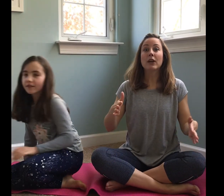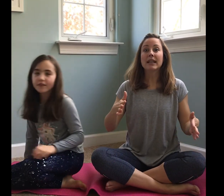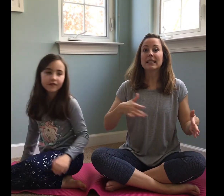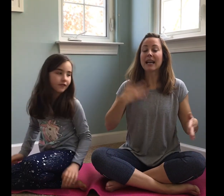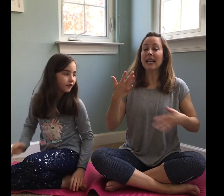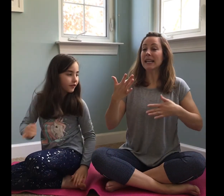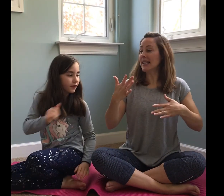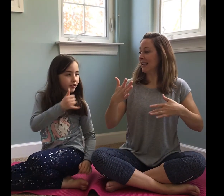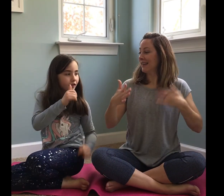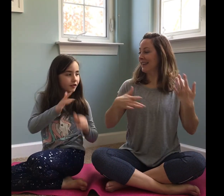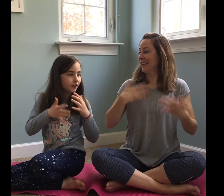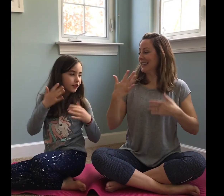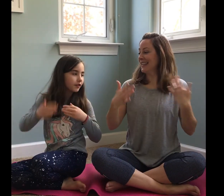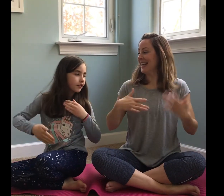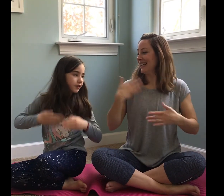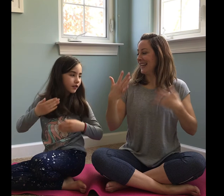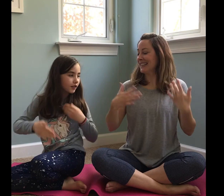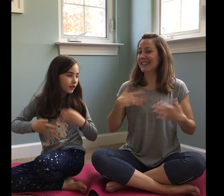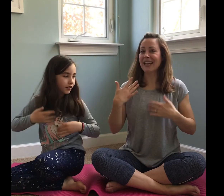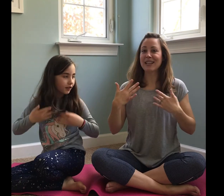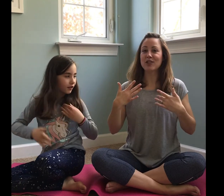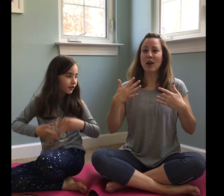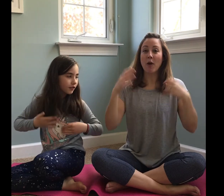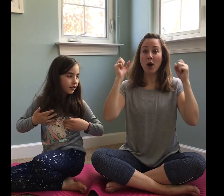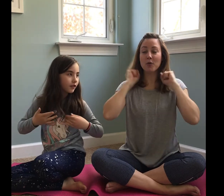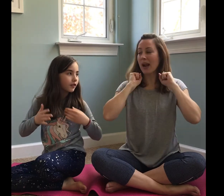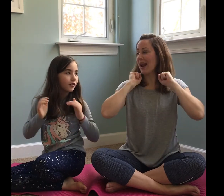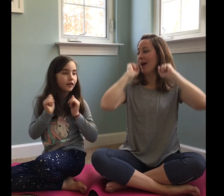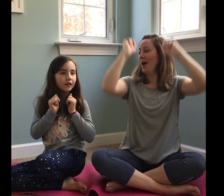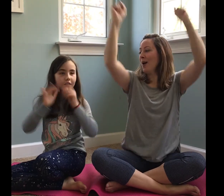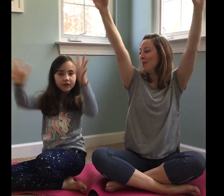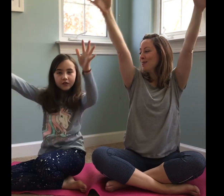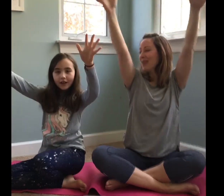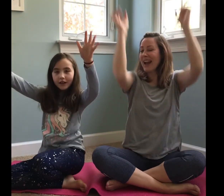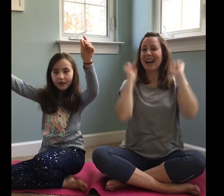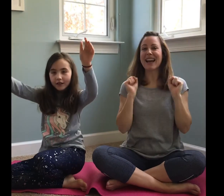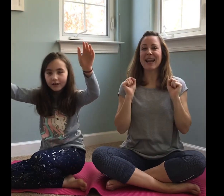if you're excited excited excited shout 'hurray hoo-ray